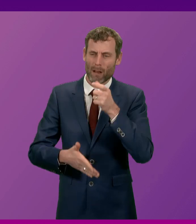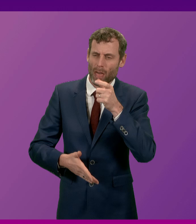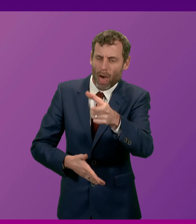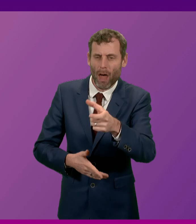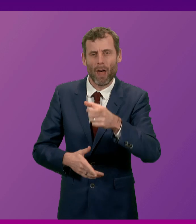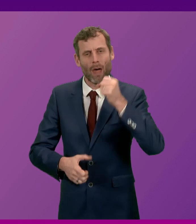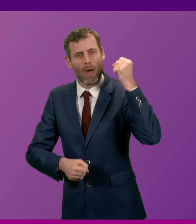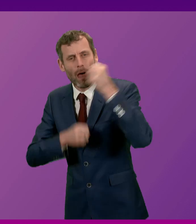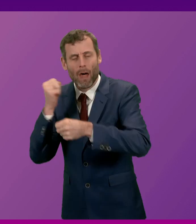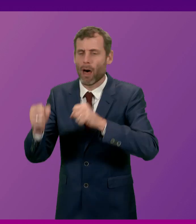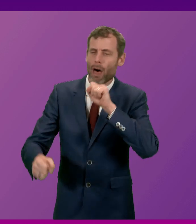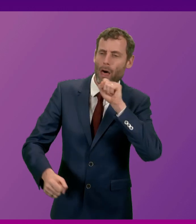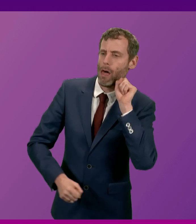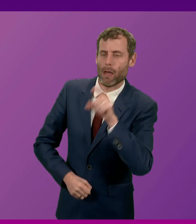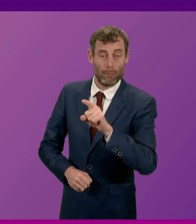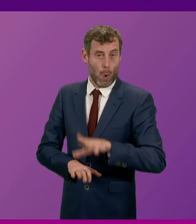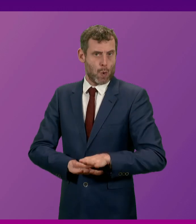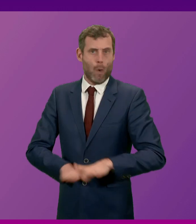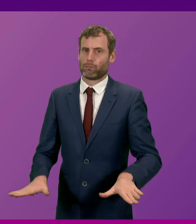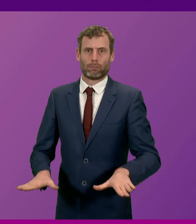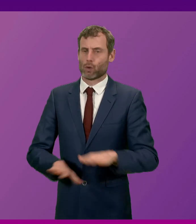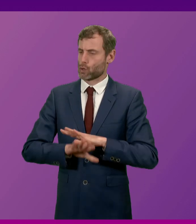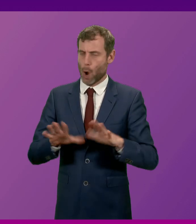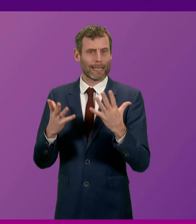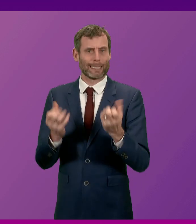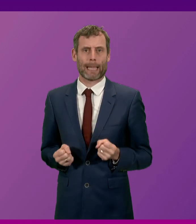of violent or aggressive behaviour in our society is completely and utterly